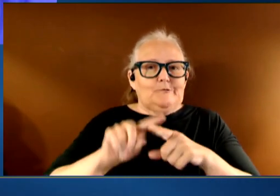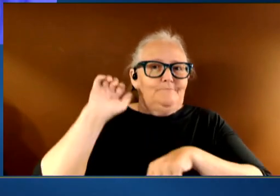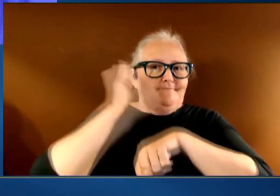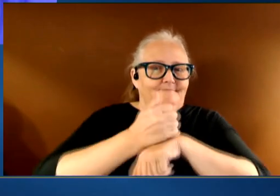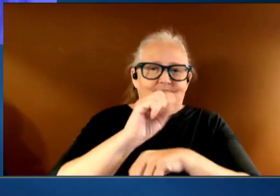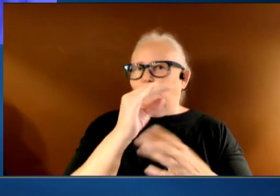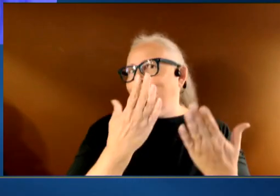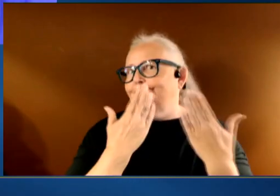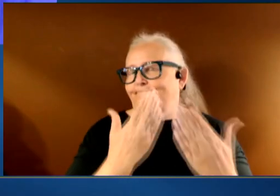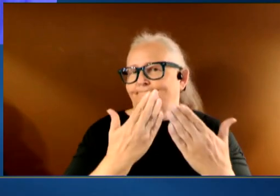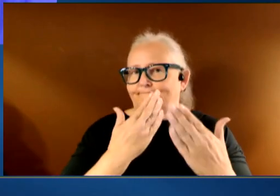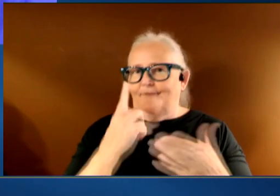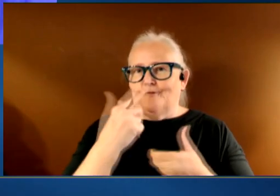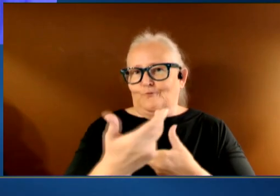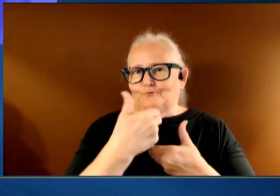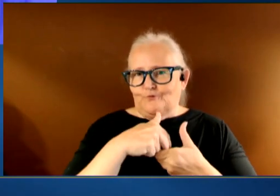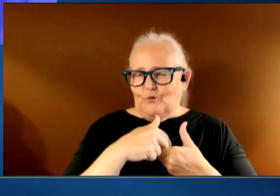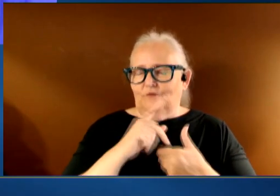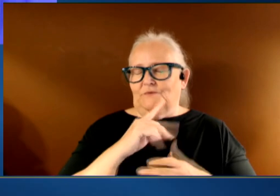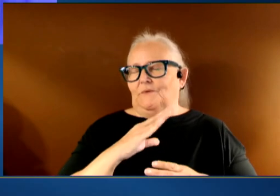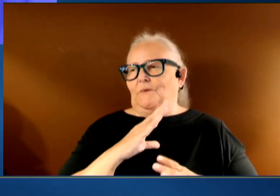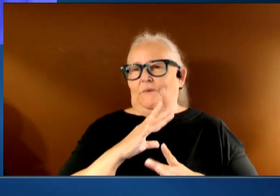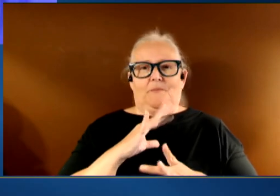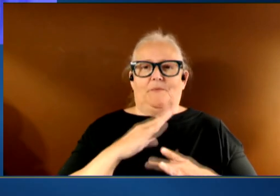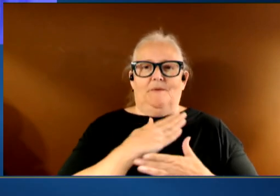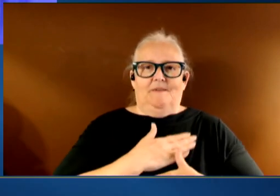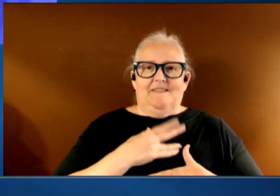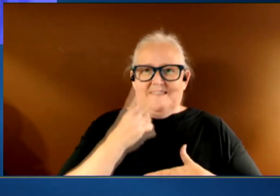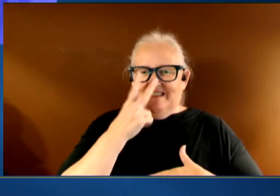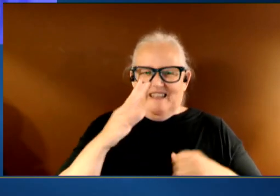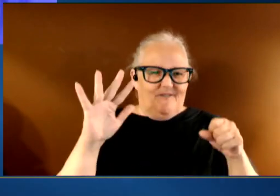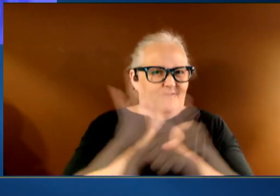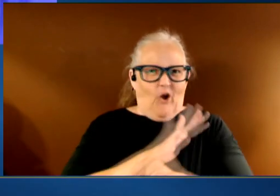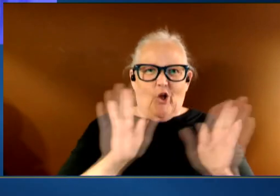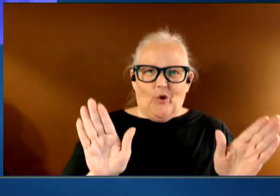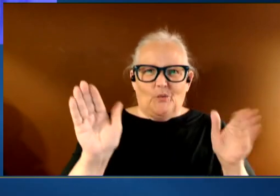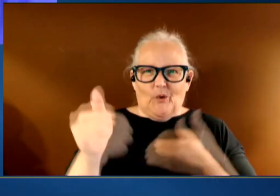being here. It is an absolute pleasure to see the room packed. And again, this is the inaugural one,